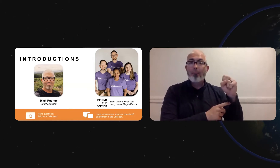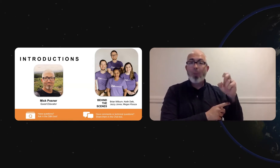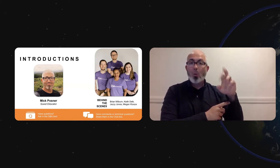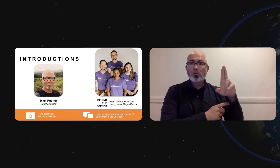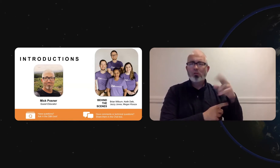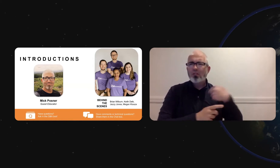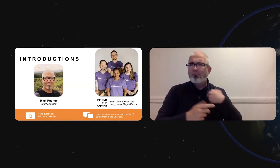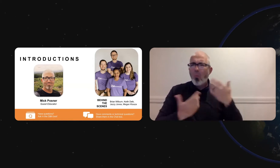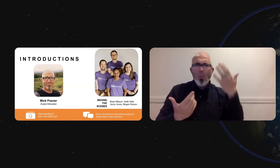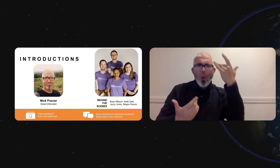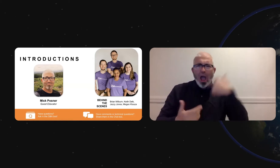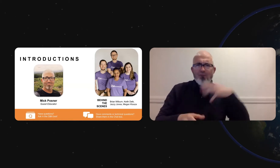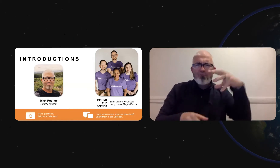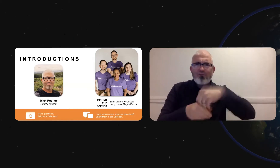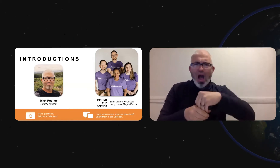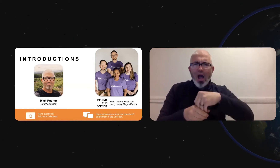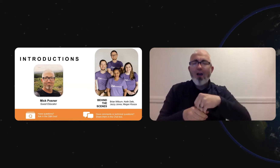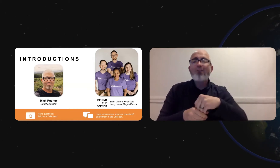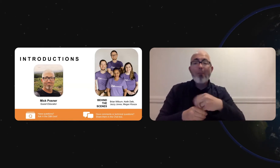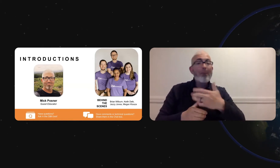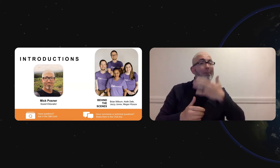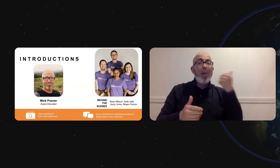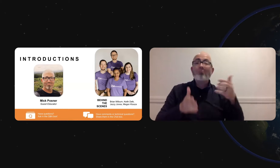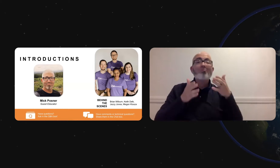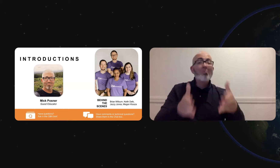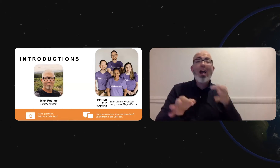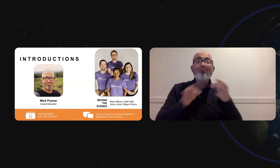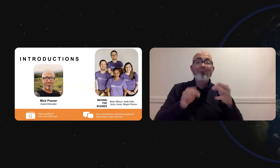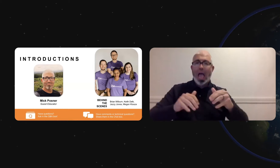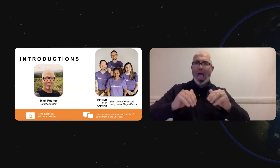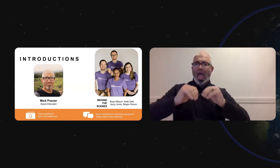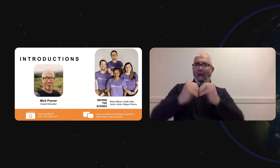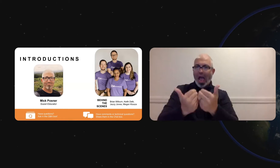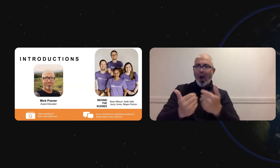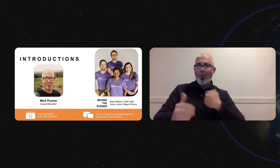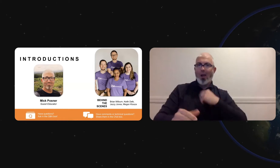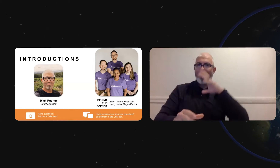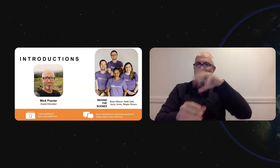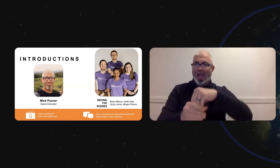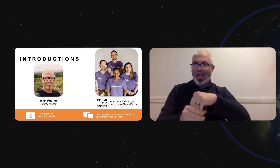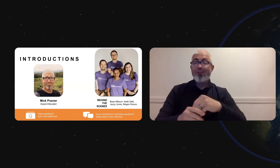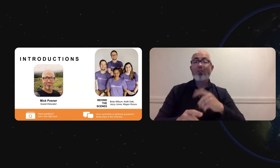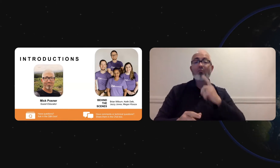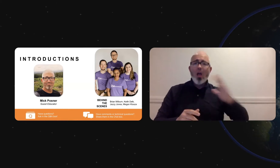I'll tell you why I'm on this webinar.